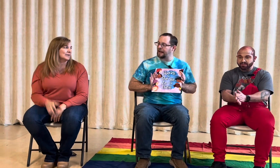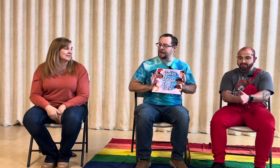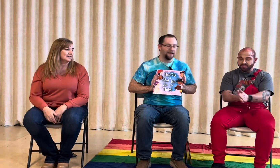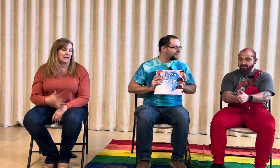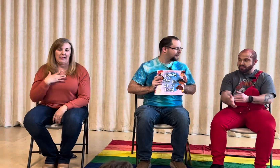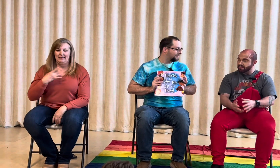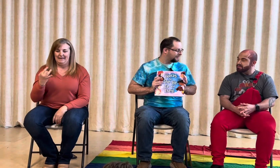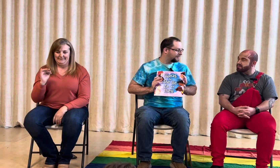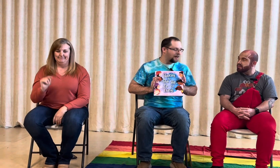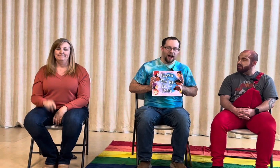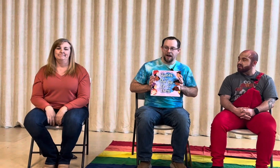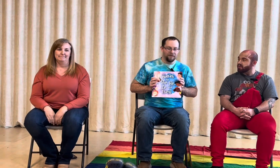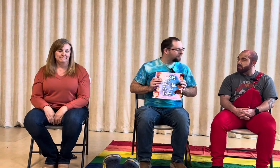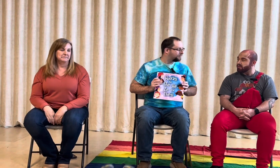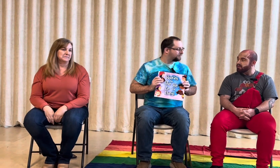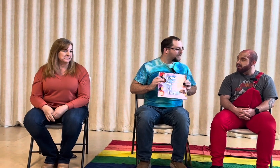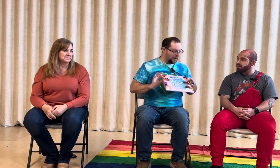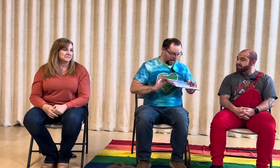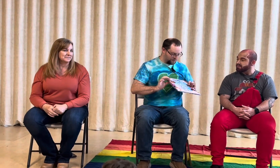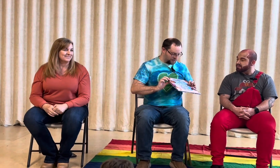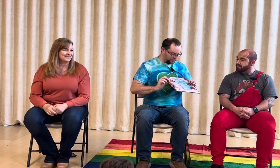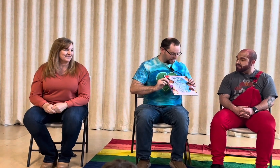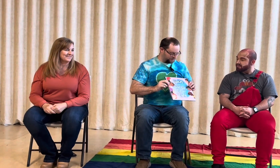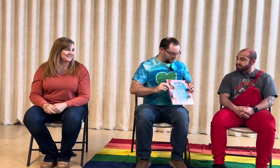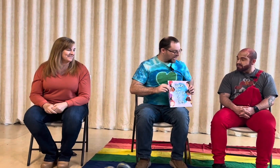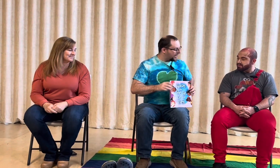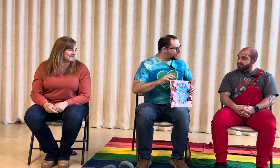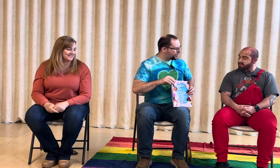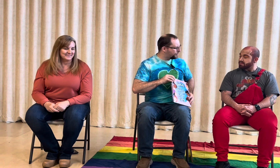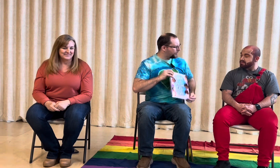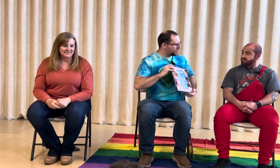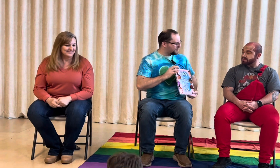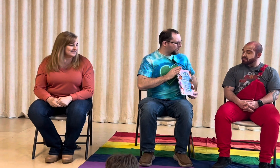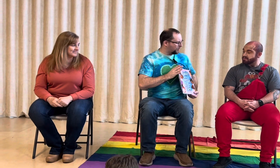like it. BUSTER: Yeah, those are very important. Yeah, absolutely. AARON: Did you read this book